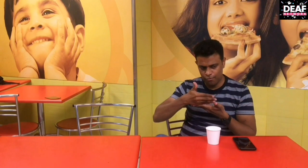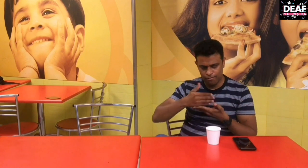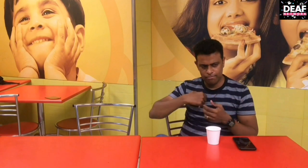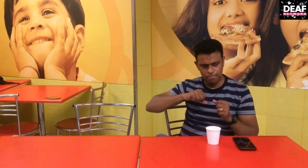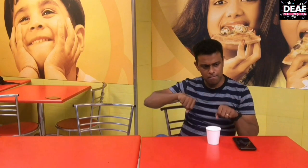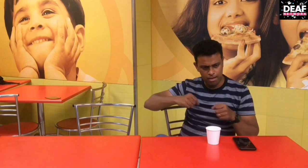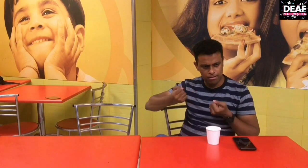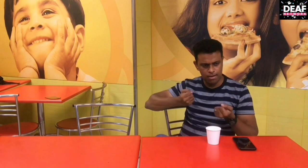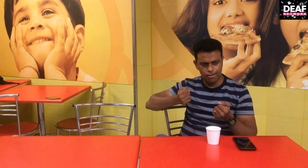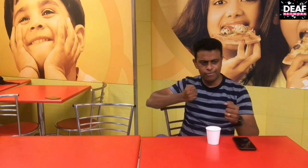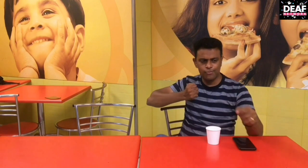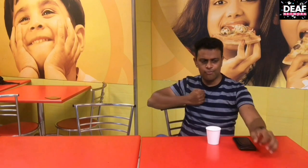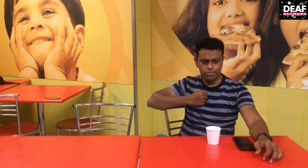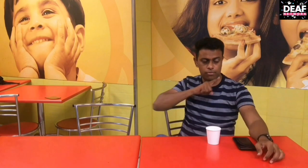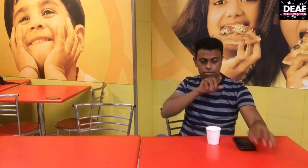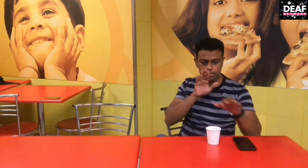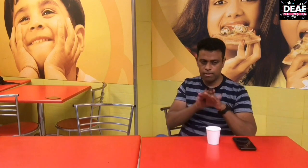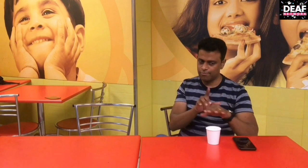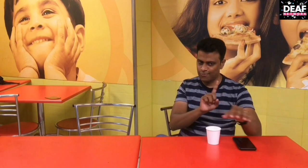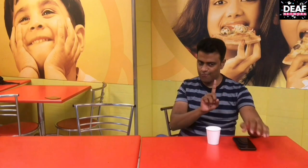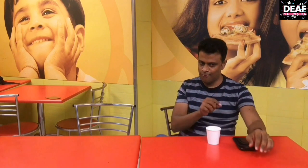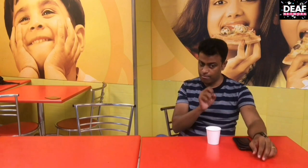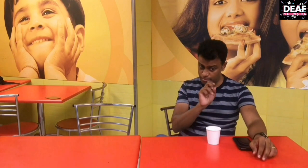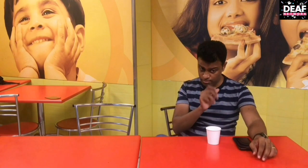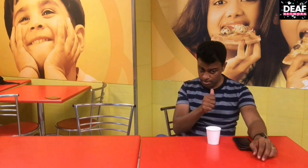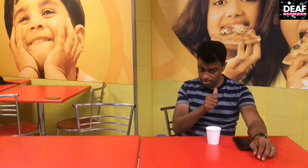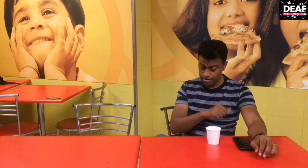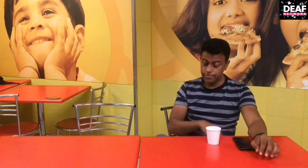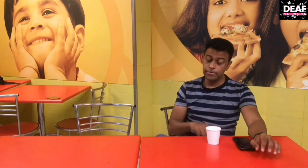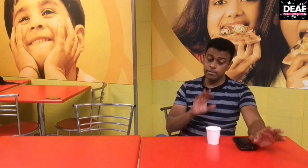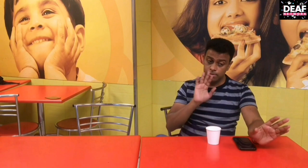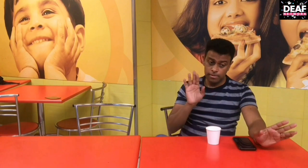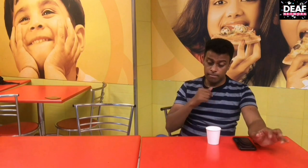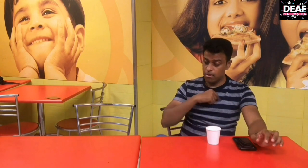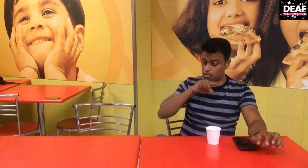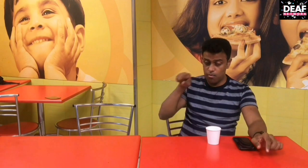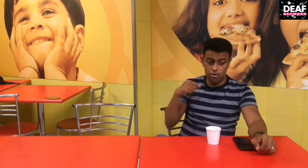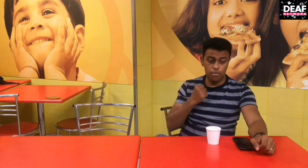I have my own personal items and you are not allow to touch mine.